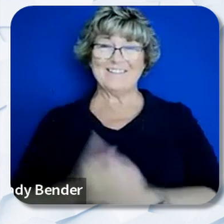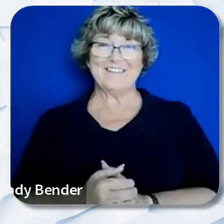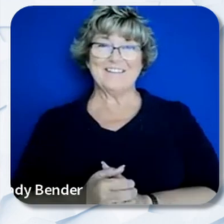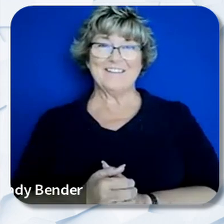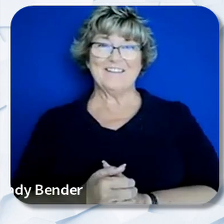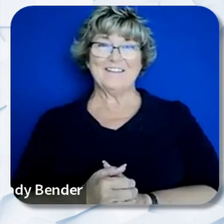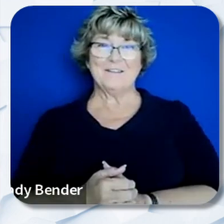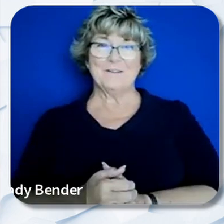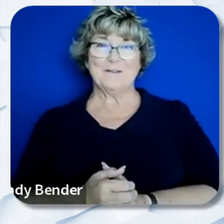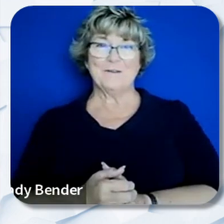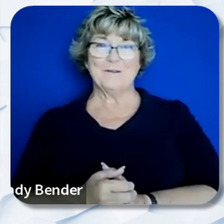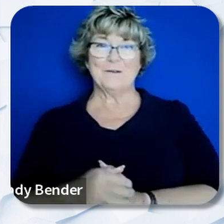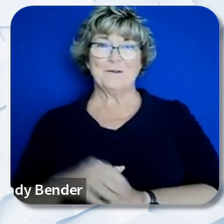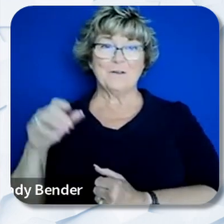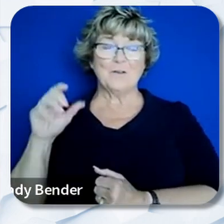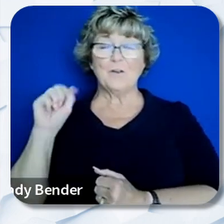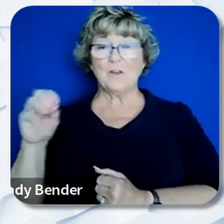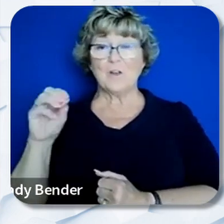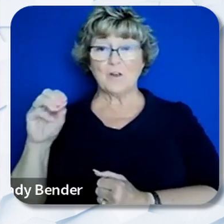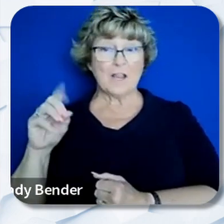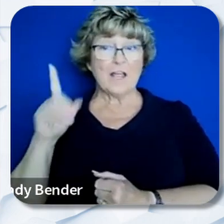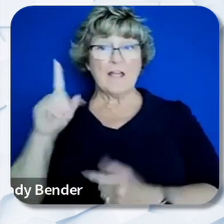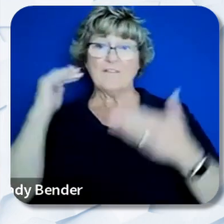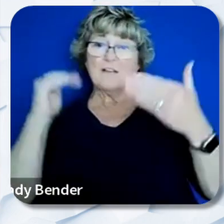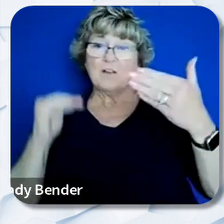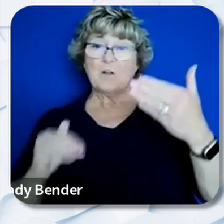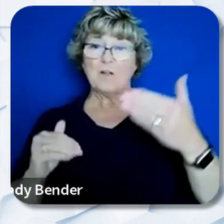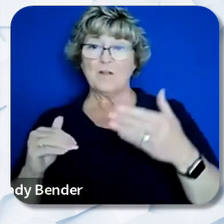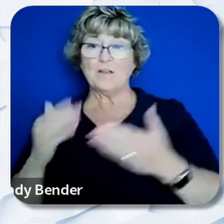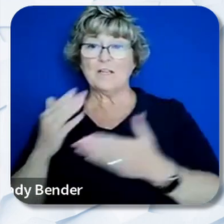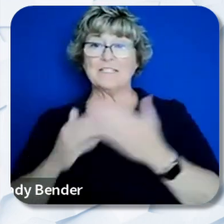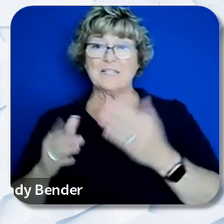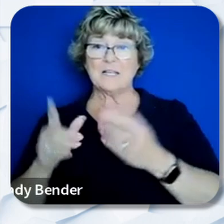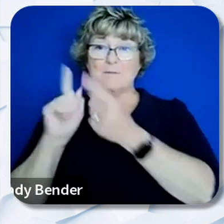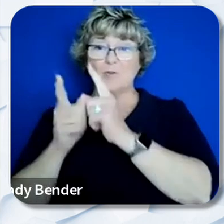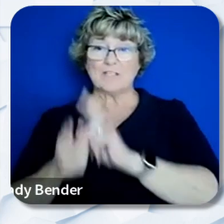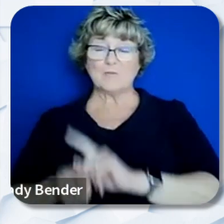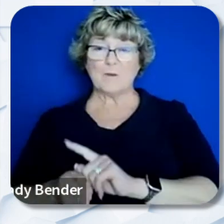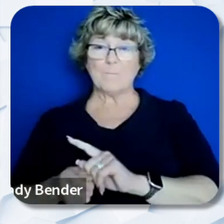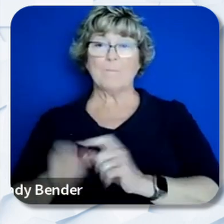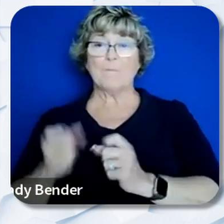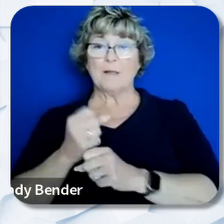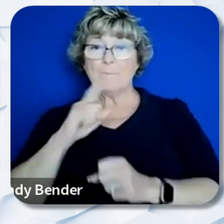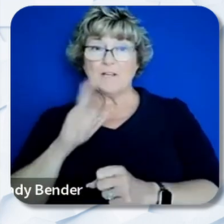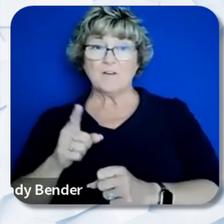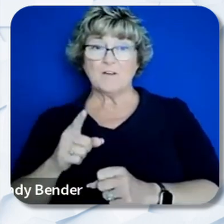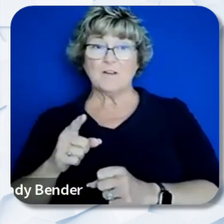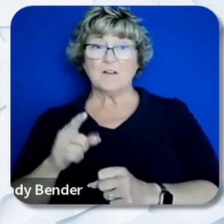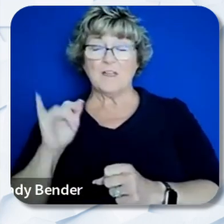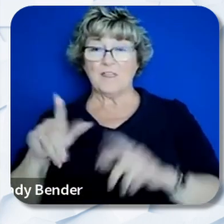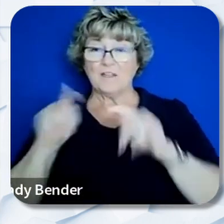of transcribing, right Shiyloh? We have to make sure that the transcription. So that